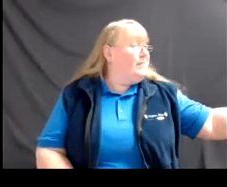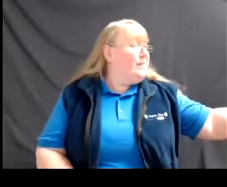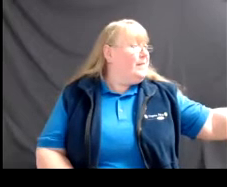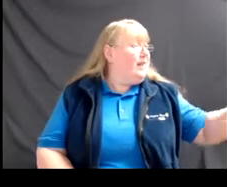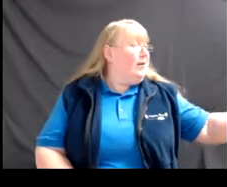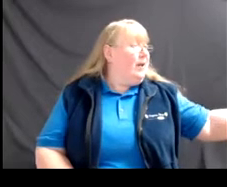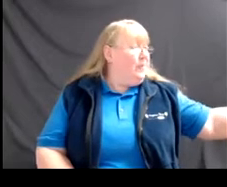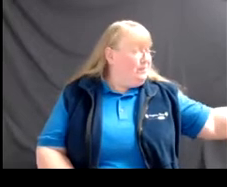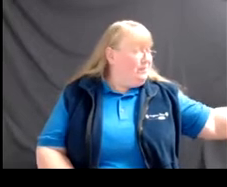There we go.